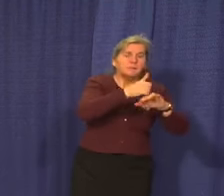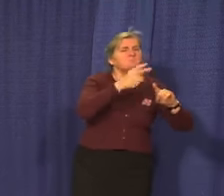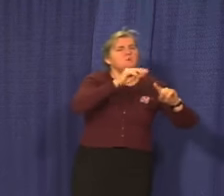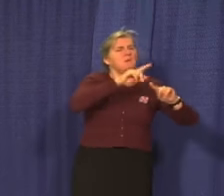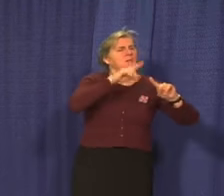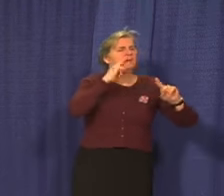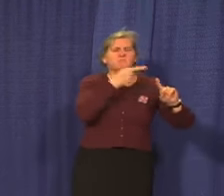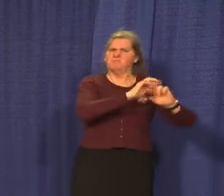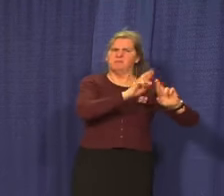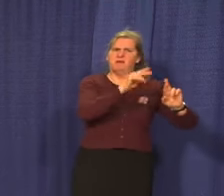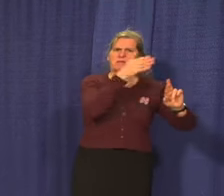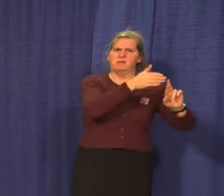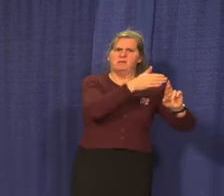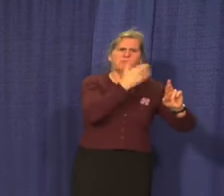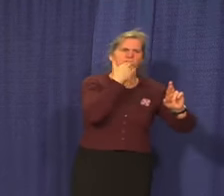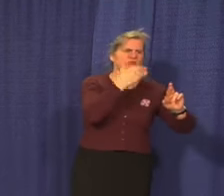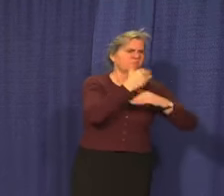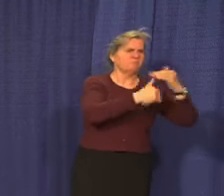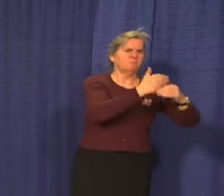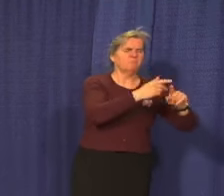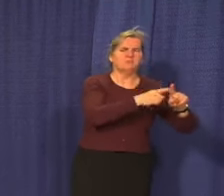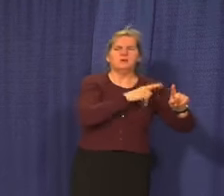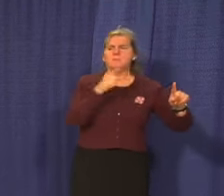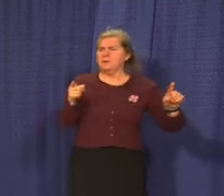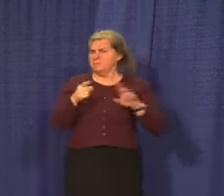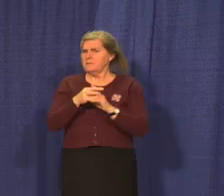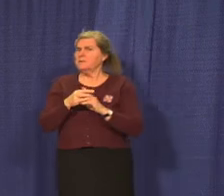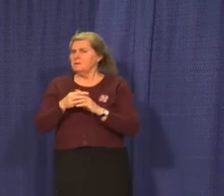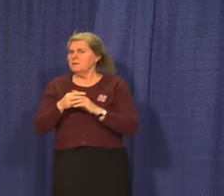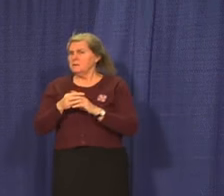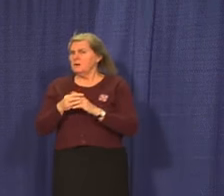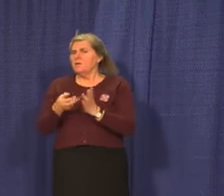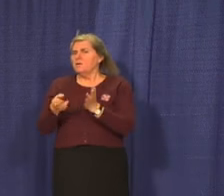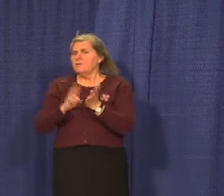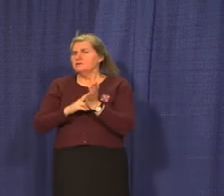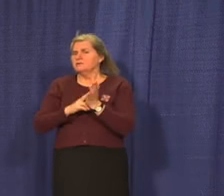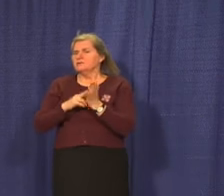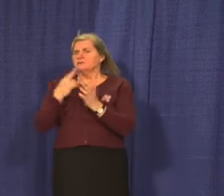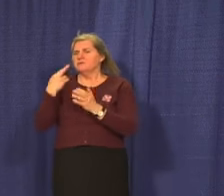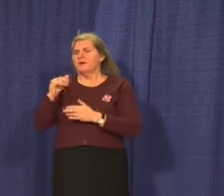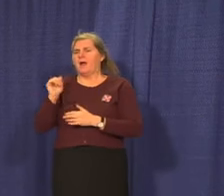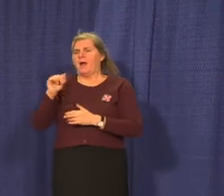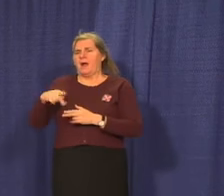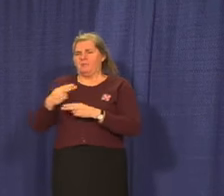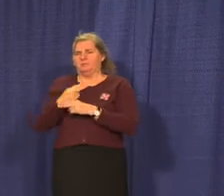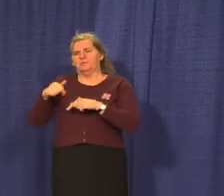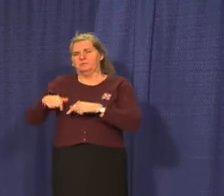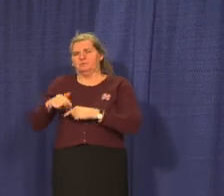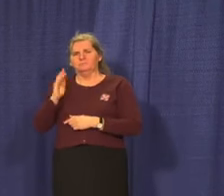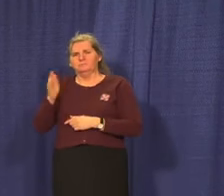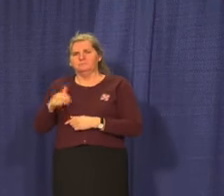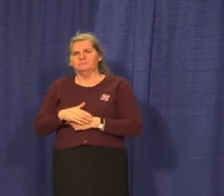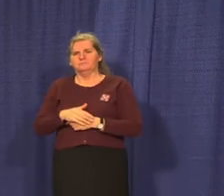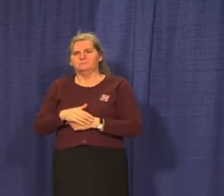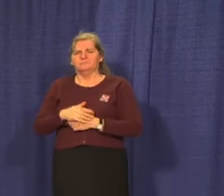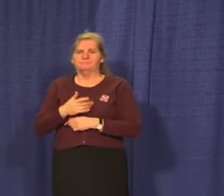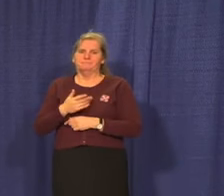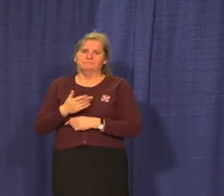ALTHOUGH, I AM PUSHING FOR THE APP TO BE REGISTERED HERE BECAUSE BEFORE THE BUBBLE -- MOSTLY BEFORE THE BUBBLE